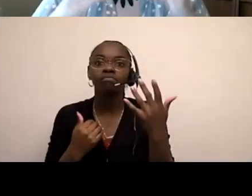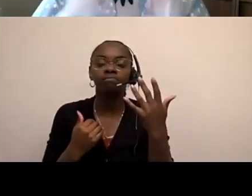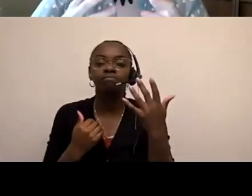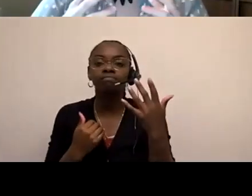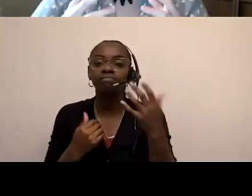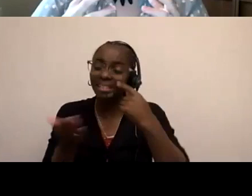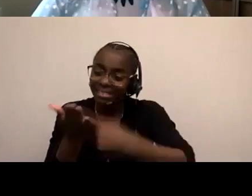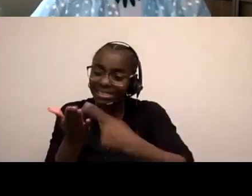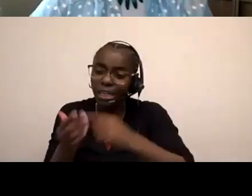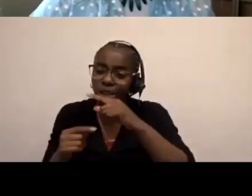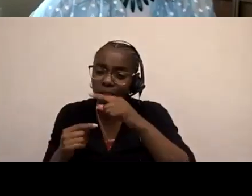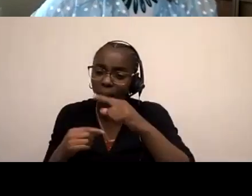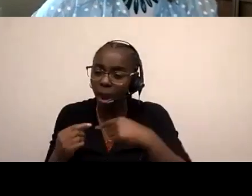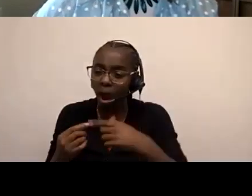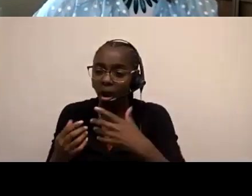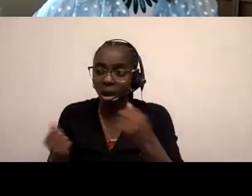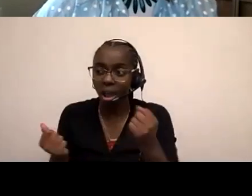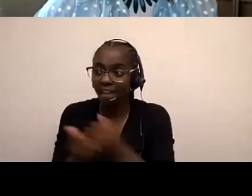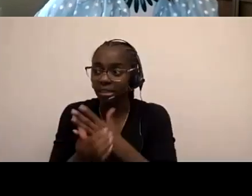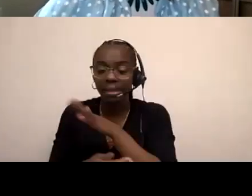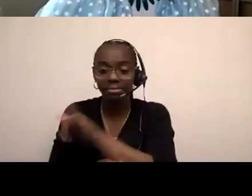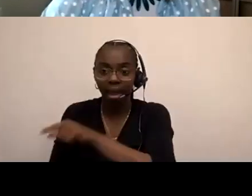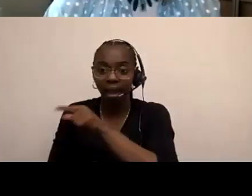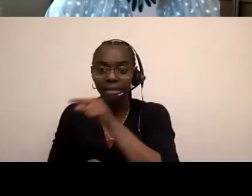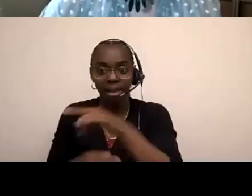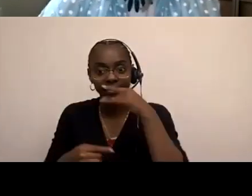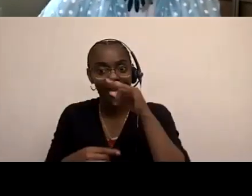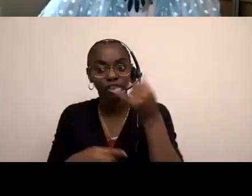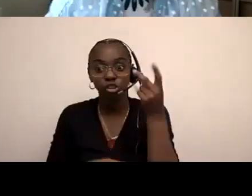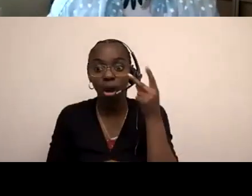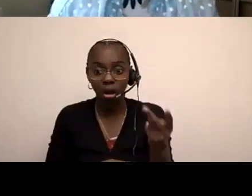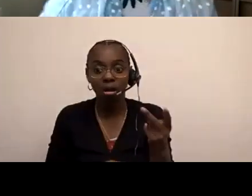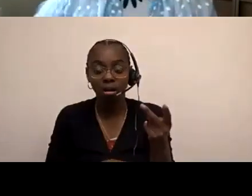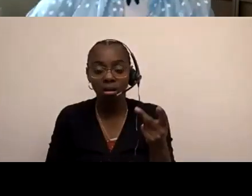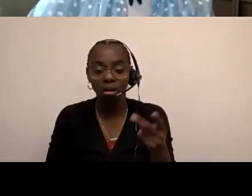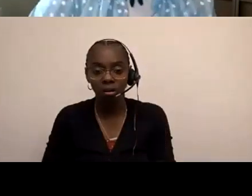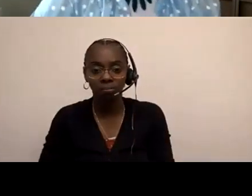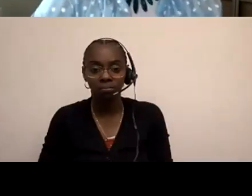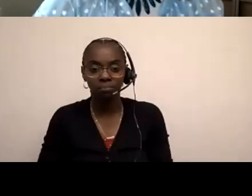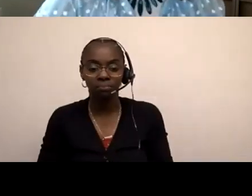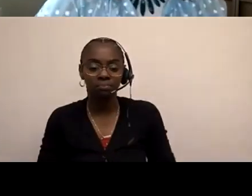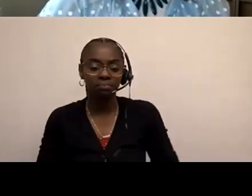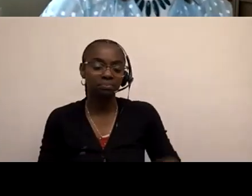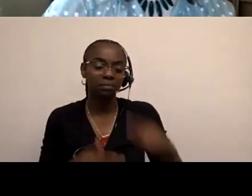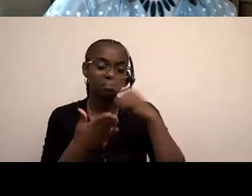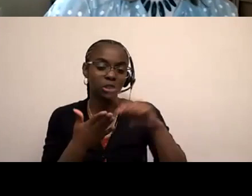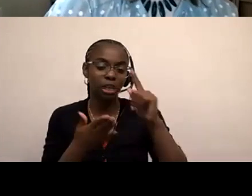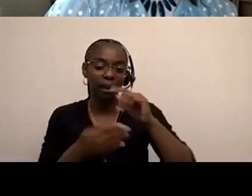WHAT THEY'VE SEEN. JUST CHECKING THE TIME. I GOT TO MOVE IT.